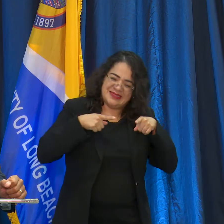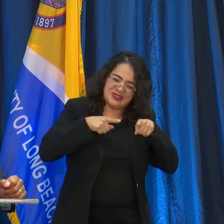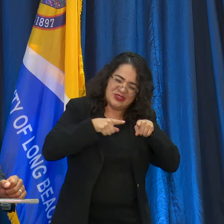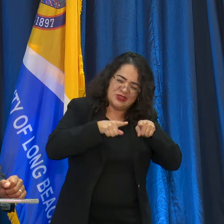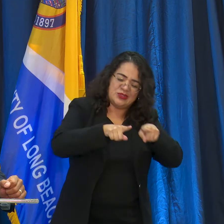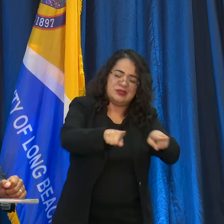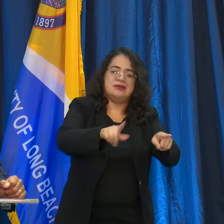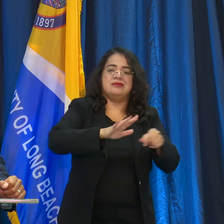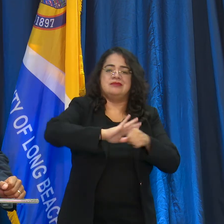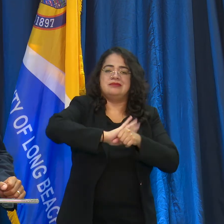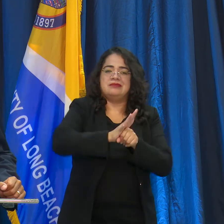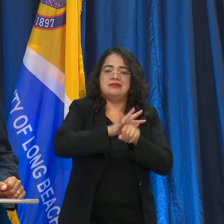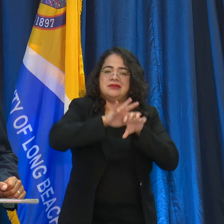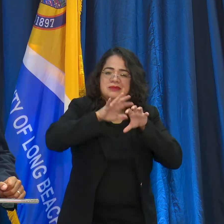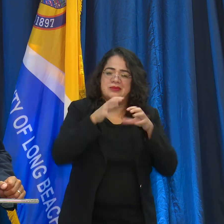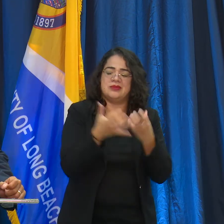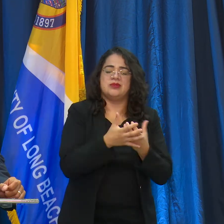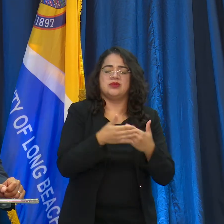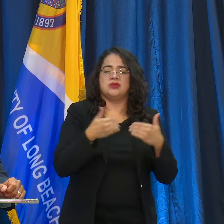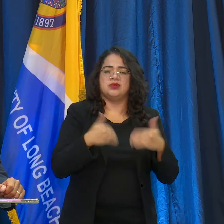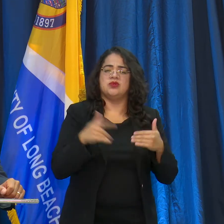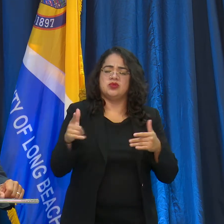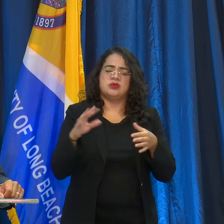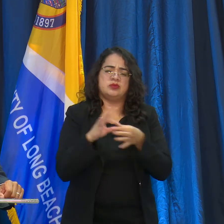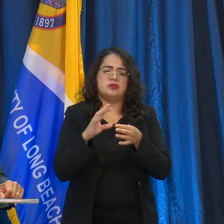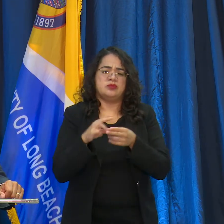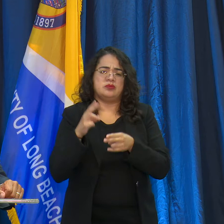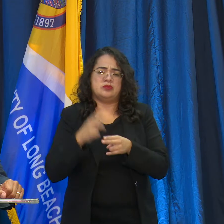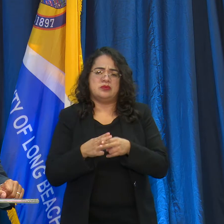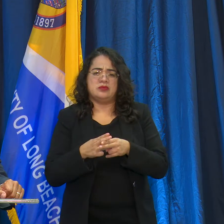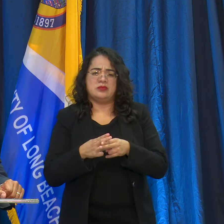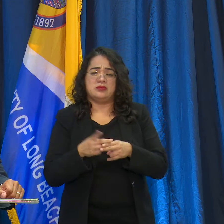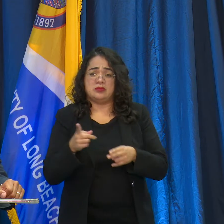conference, but are you able to, you know or willing to share more